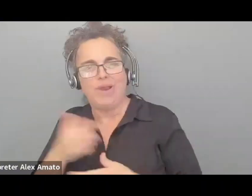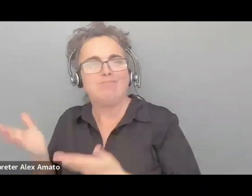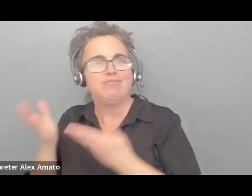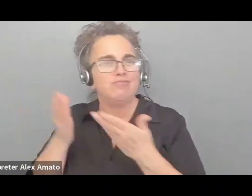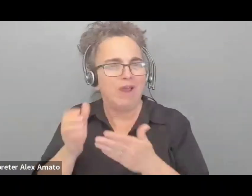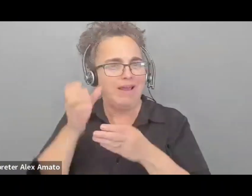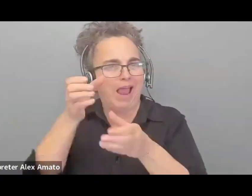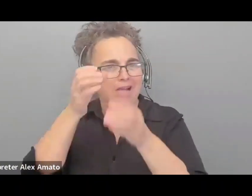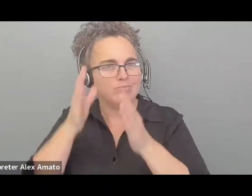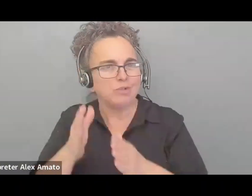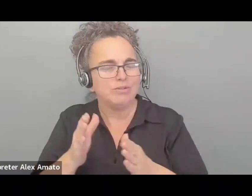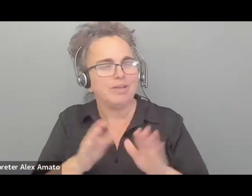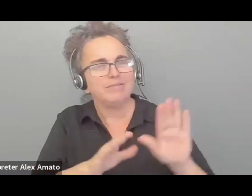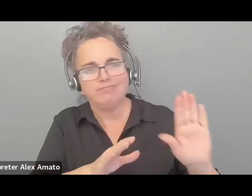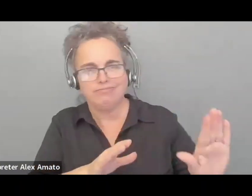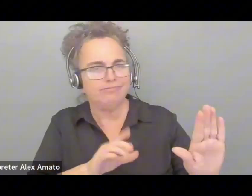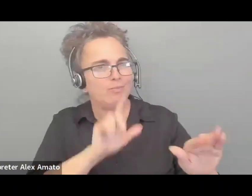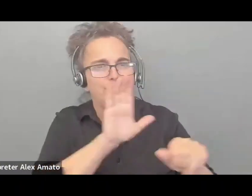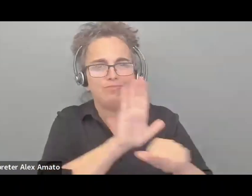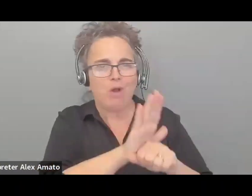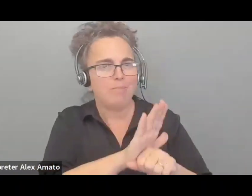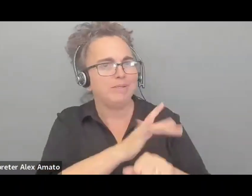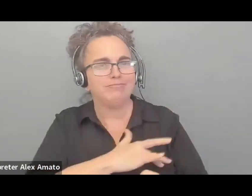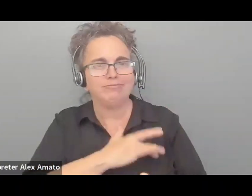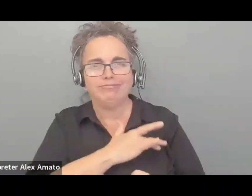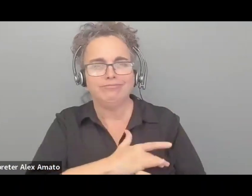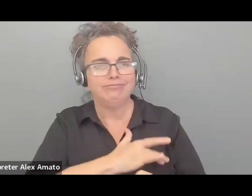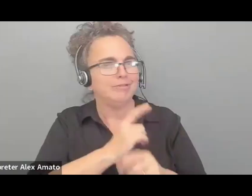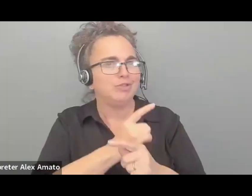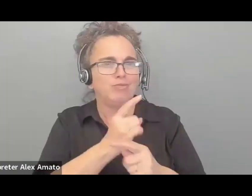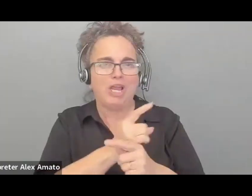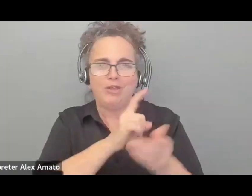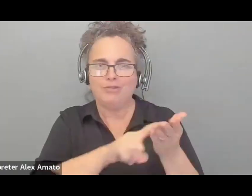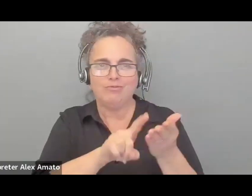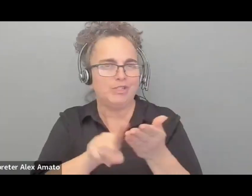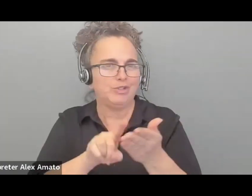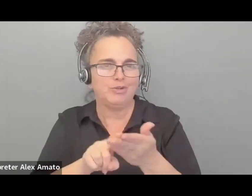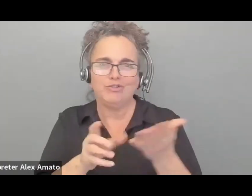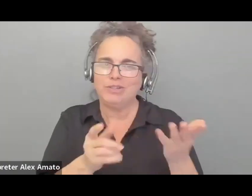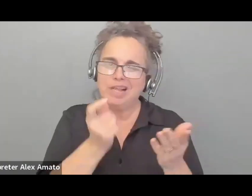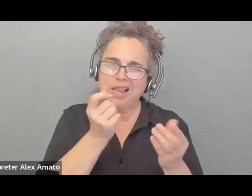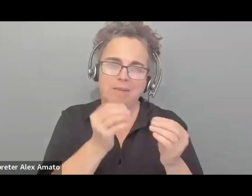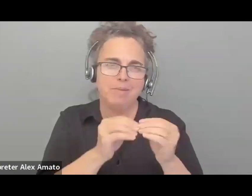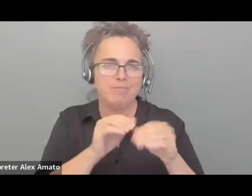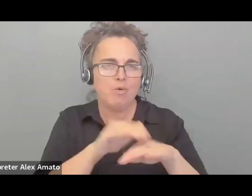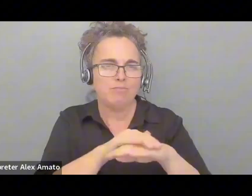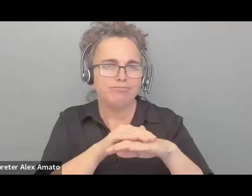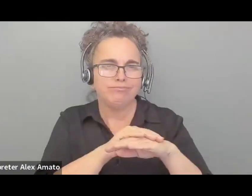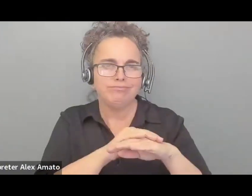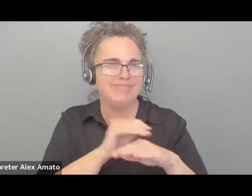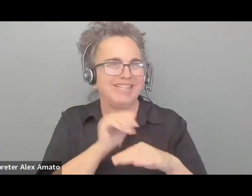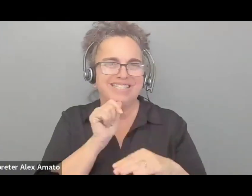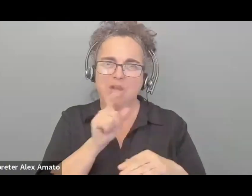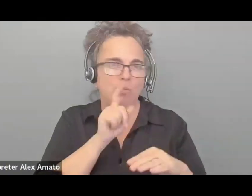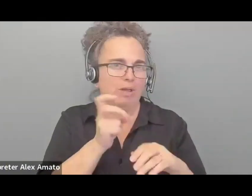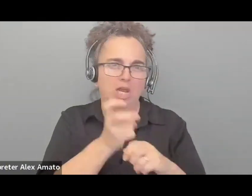we promise this is, this is just regular research, just a little bit more that you need to know. It's not so hard but we'll help you and we'll do this